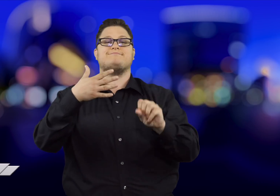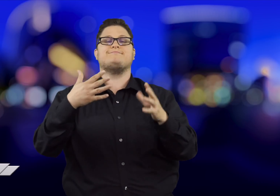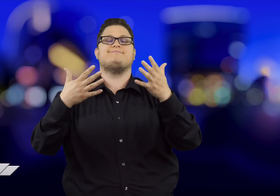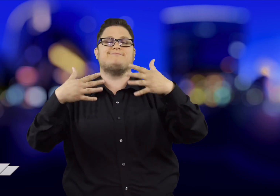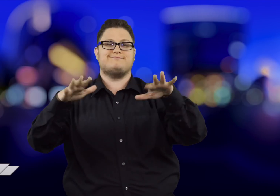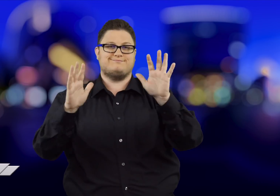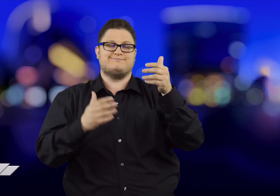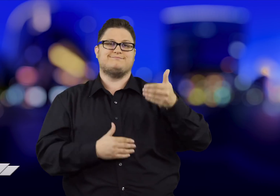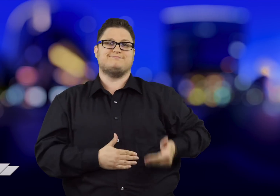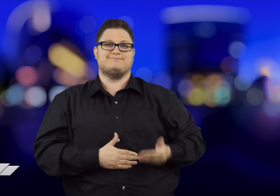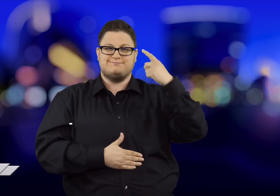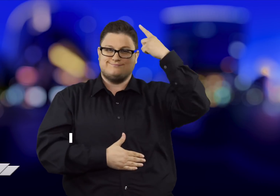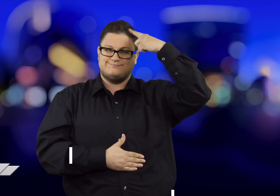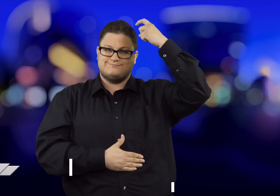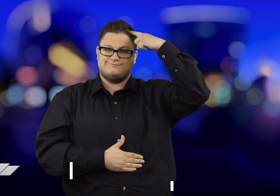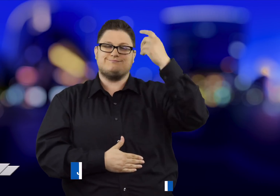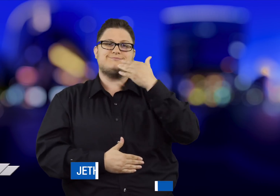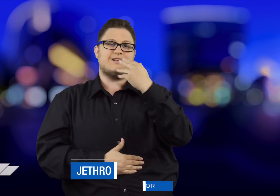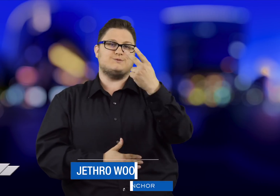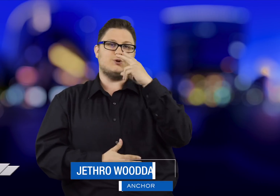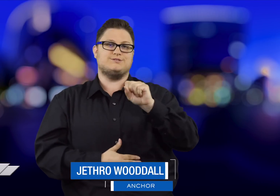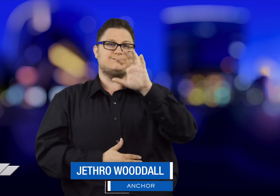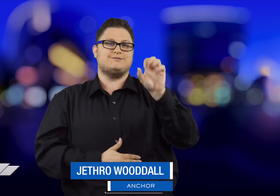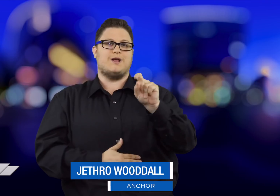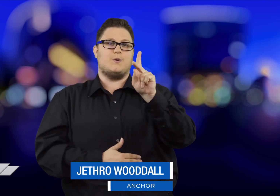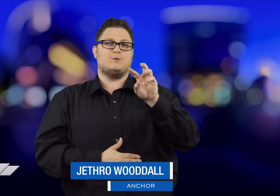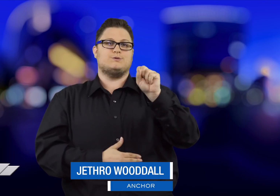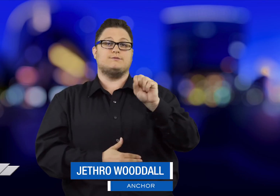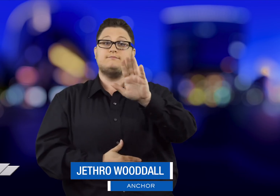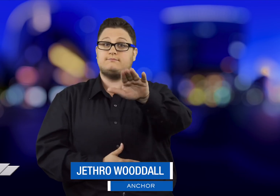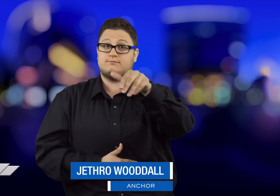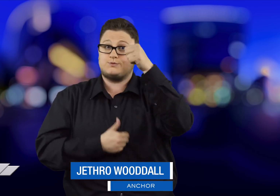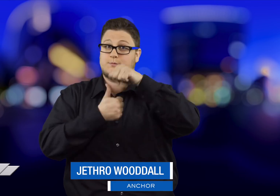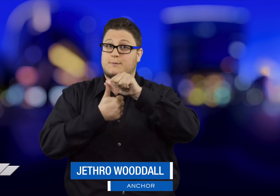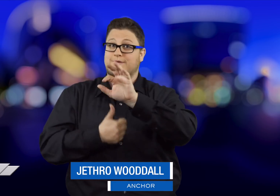And those are your top stories for today. I'm Jethro Wooddall. Thank you for watching Sign1News.